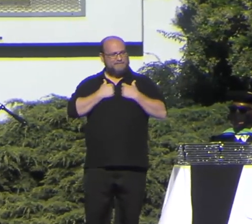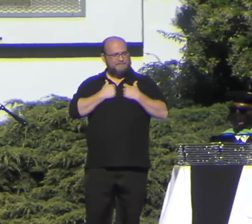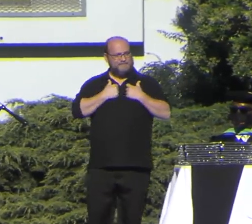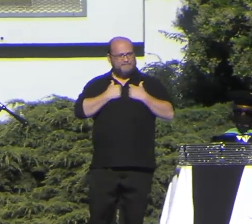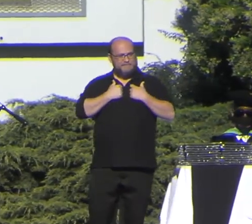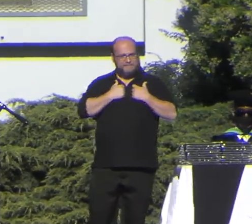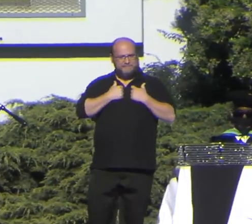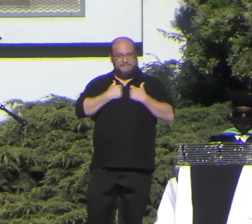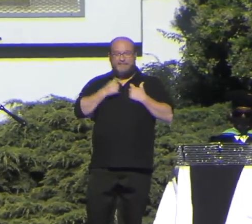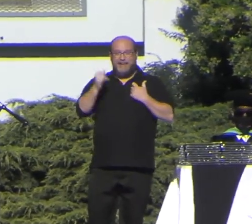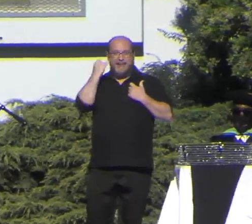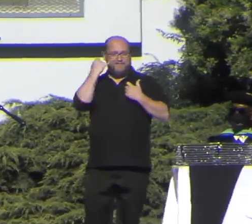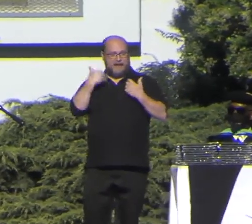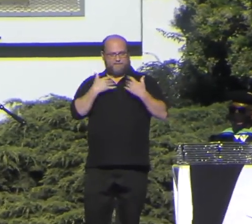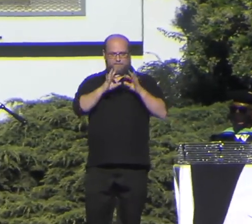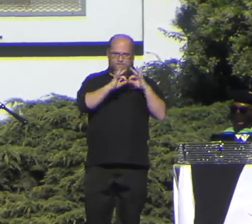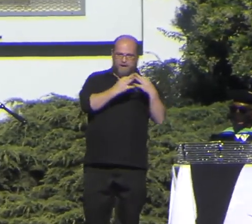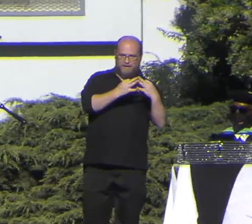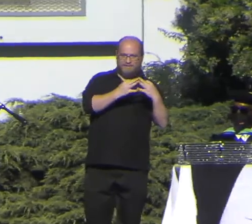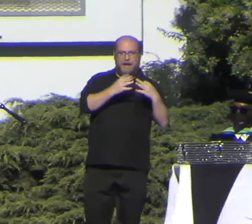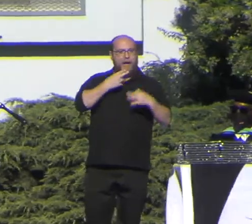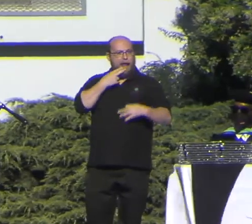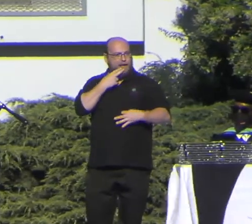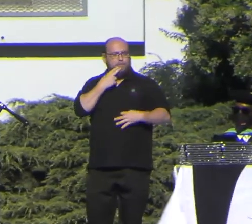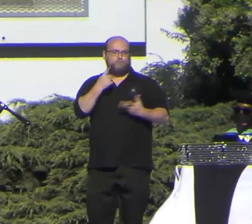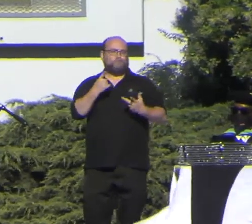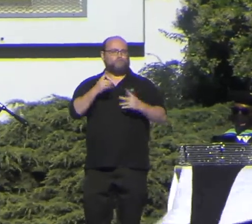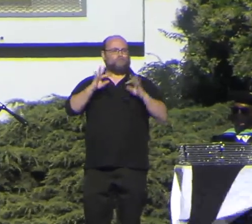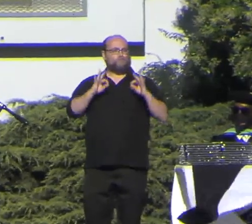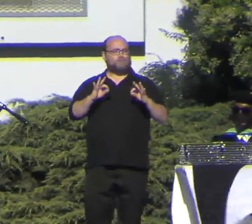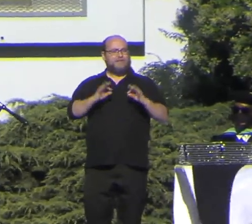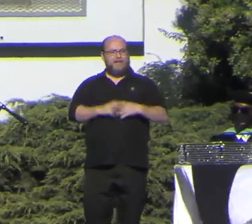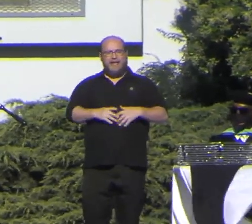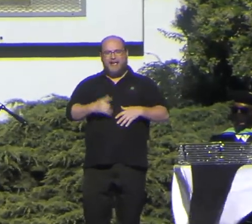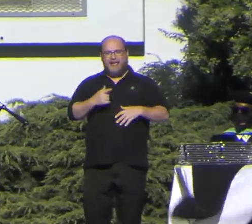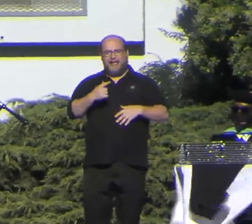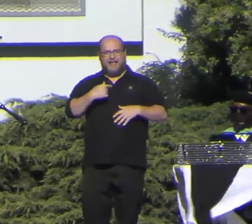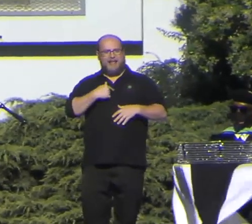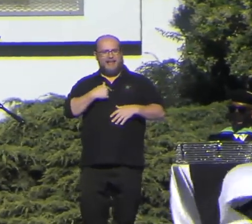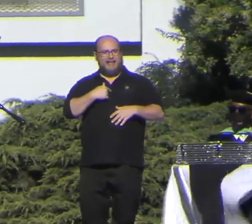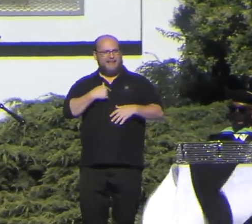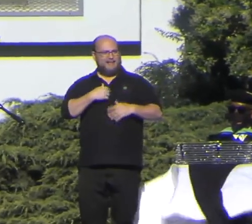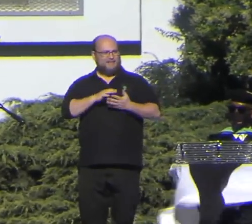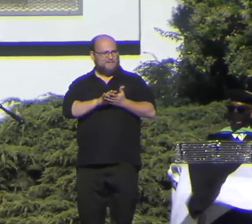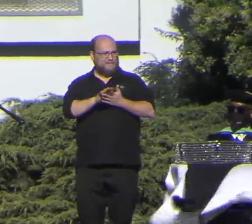His simplistic outlook allows him to enjoy life without the common worries that Eeyore or Rabbit have.